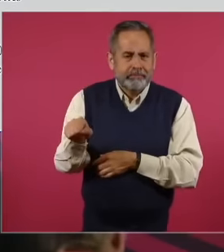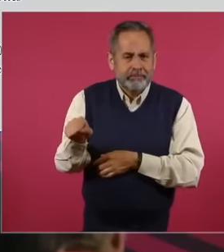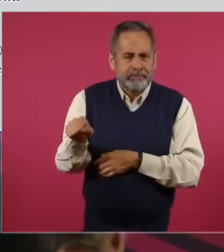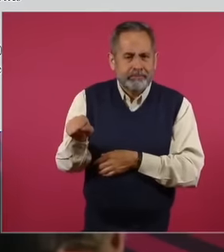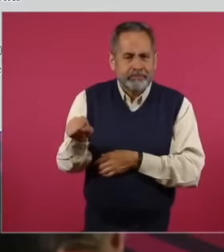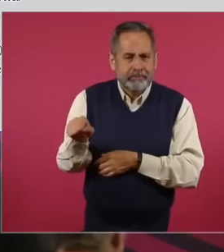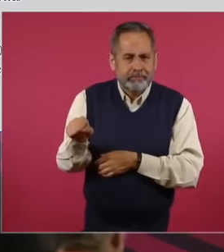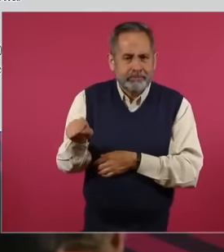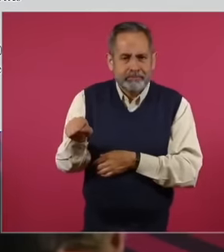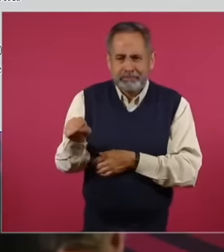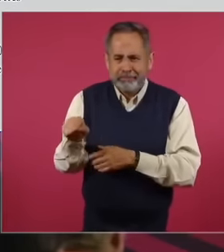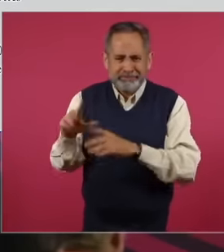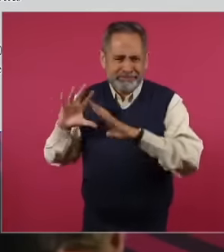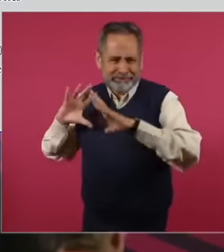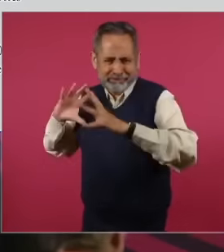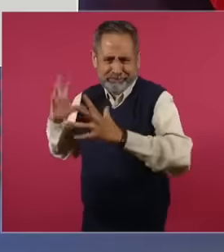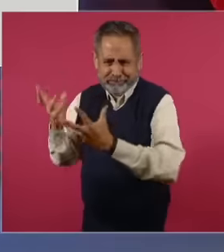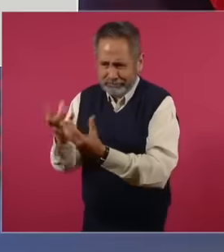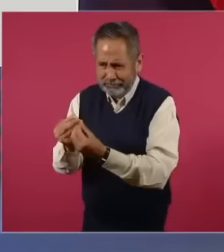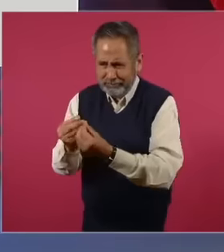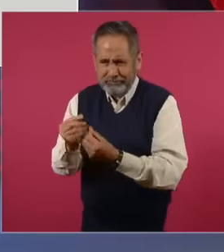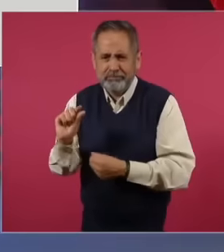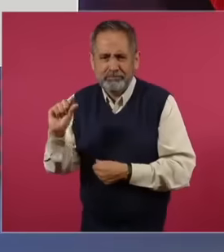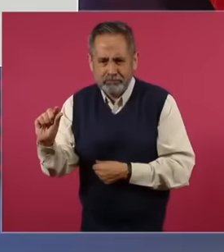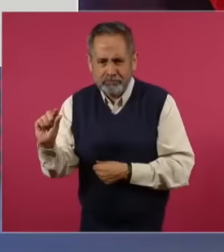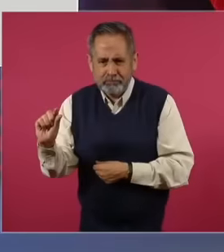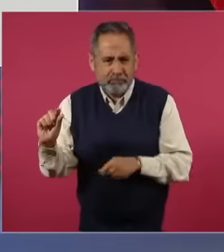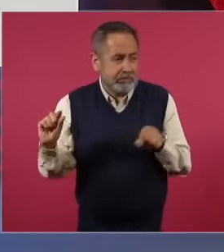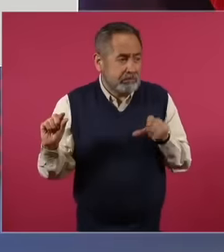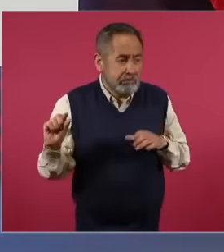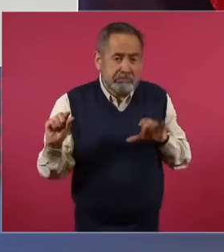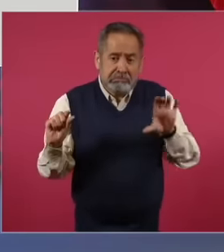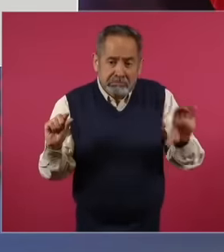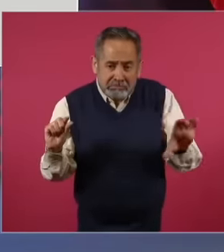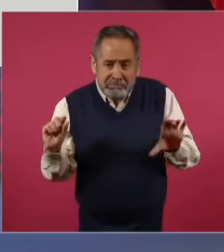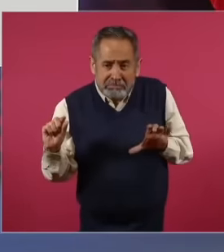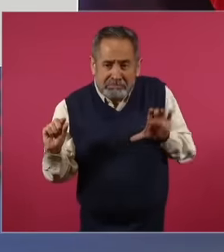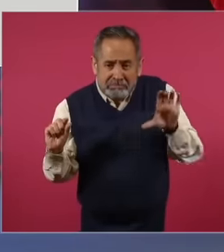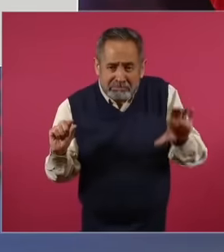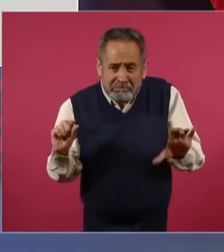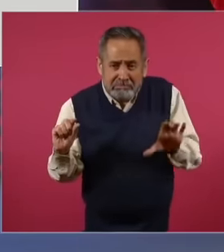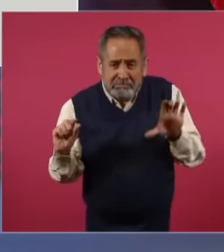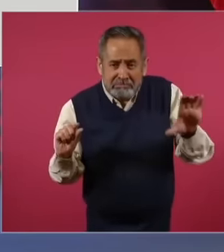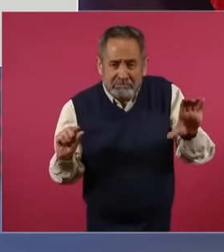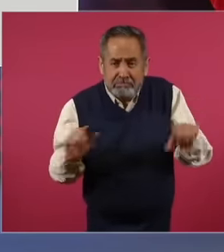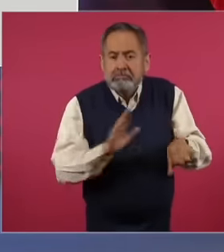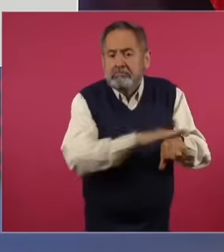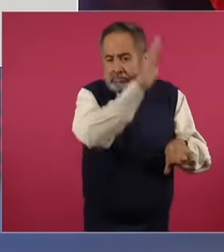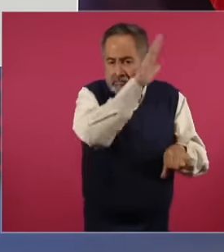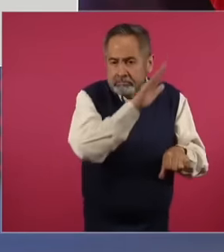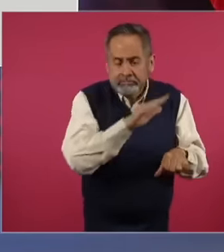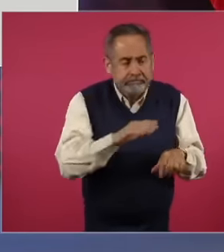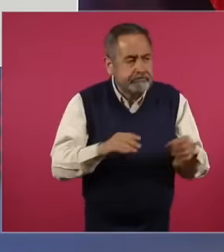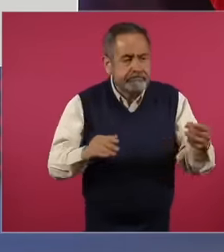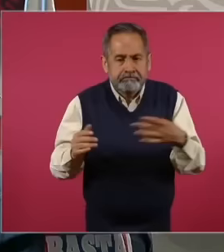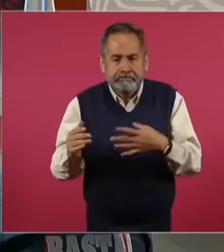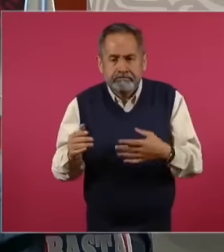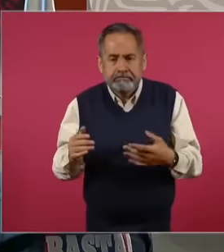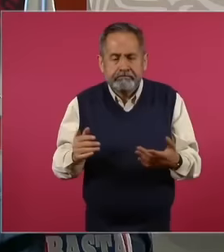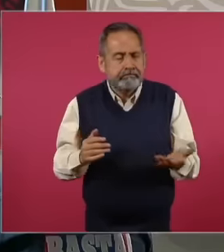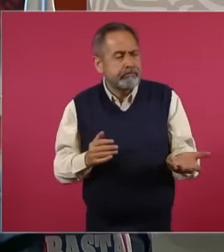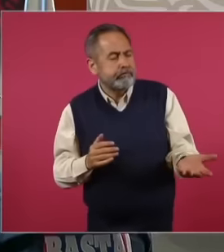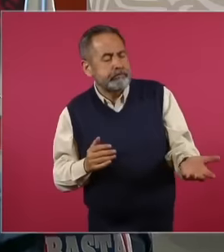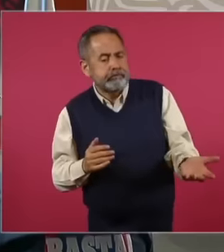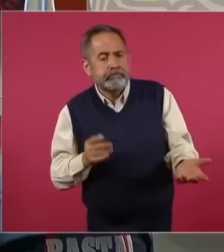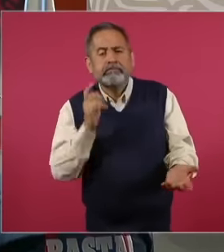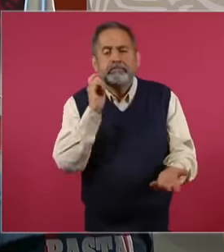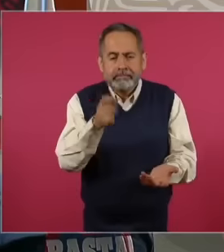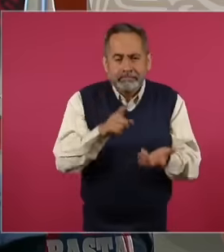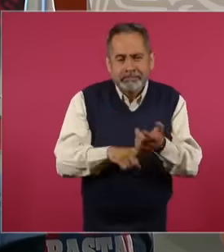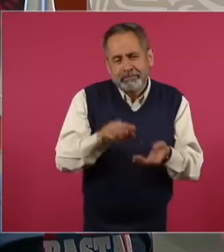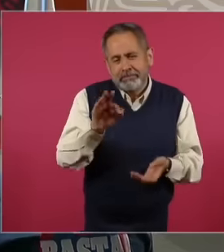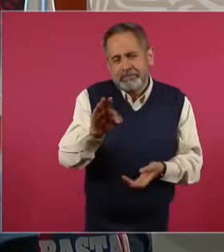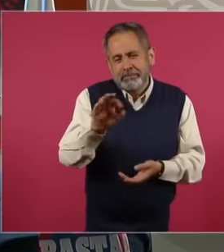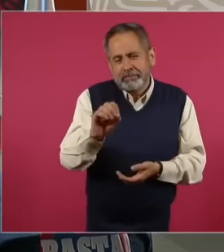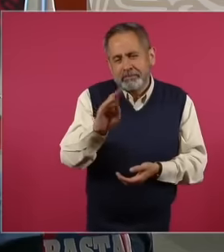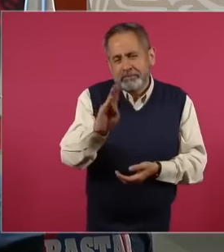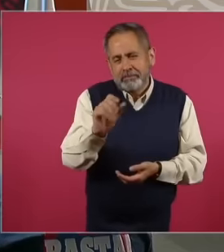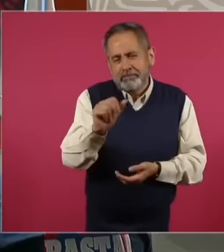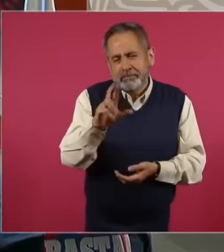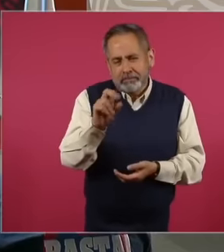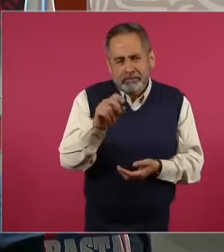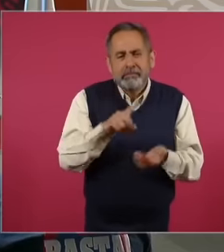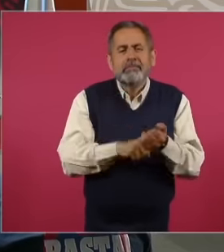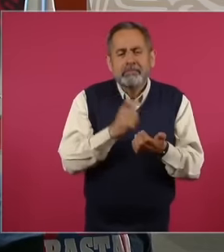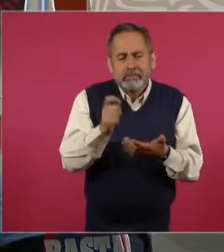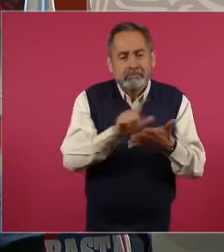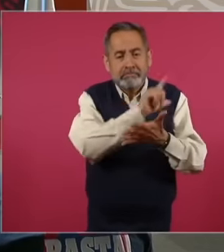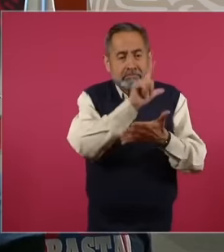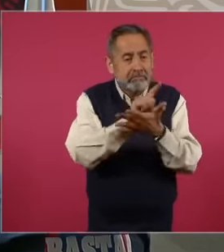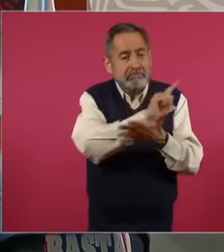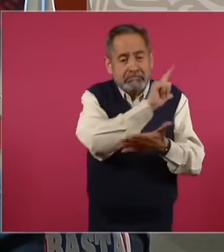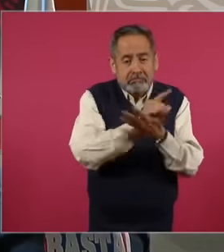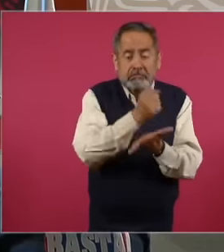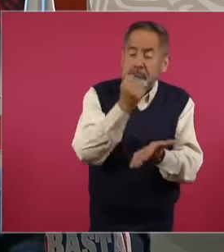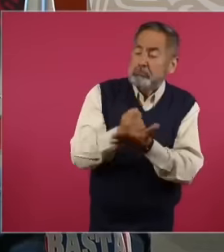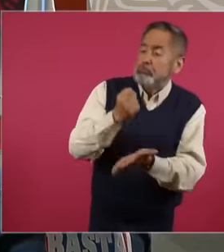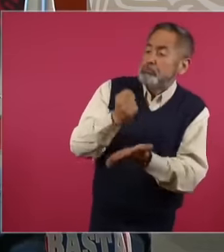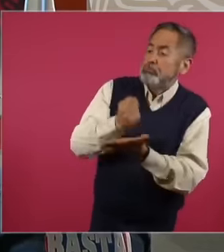it is enough for you to see what these reforms meant, yes we are talking about nothing